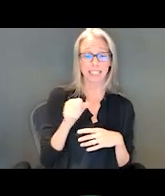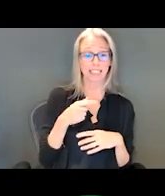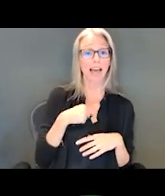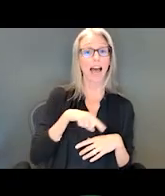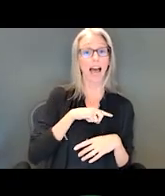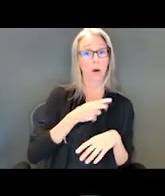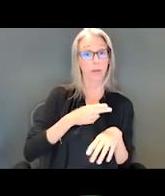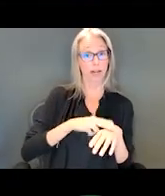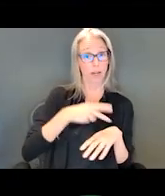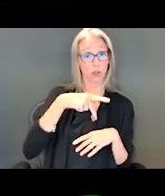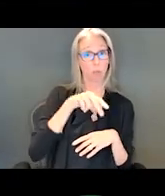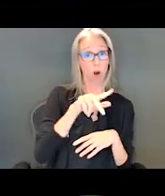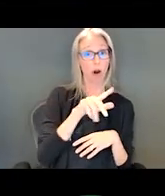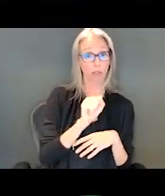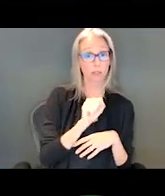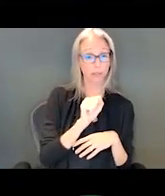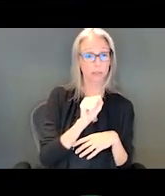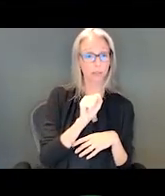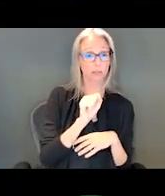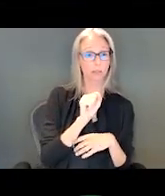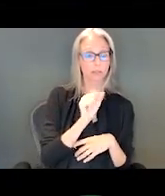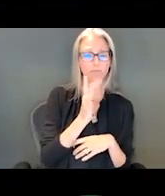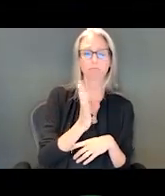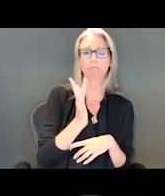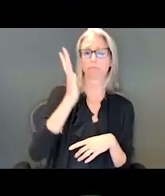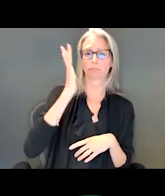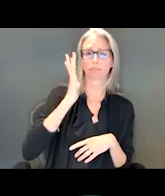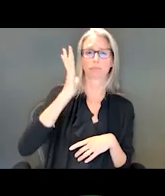to understand what it means and what it takes to become universally accessible. And inclusive for persons of all levels of. Of ability, vision, impaired, the death. Part of hearing community, multicultural community, languages in English as a second language.